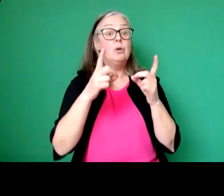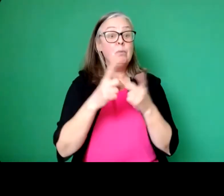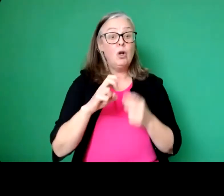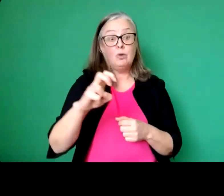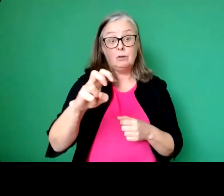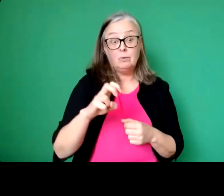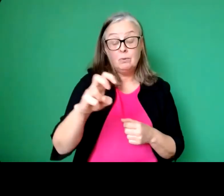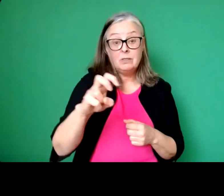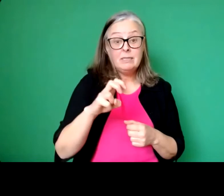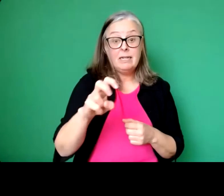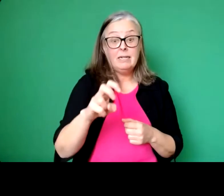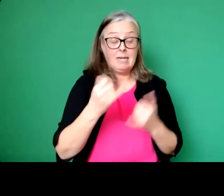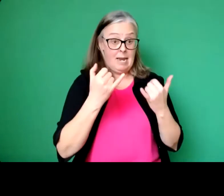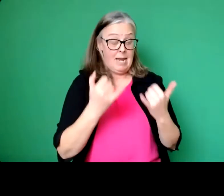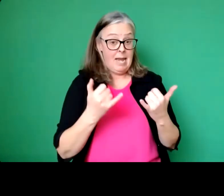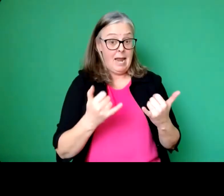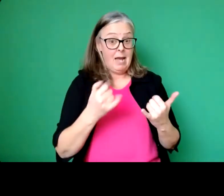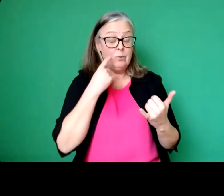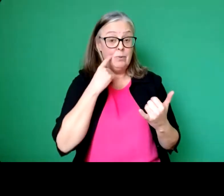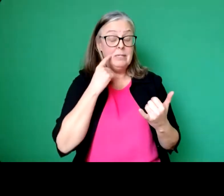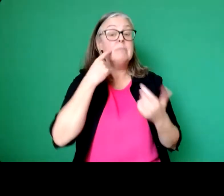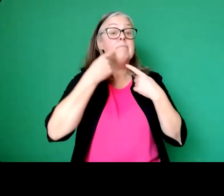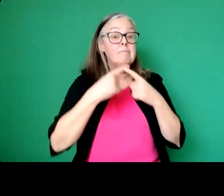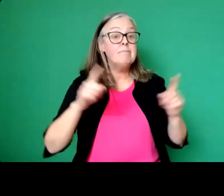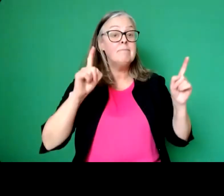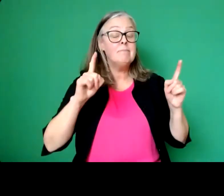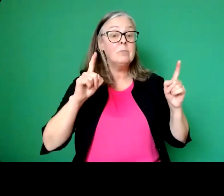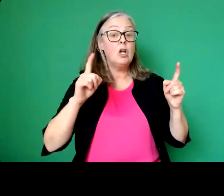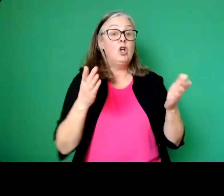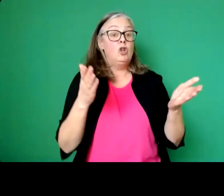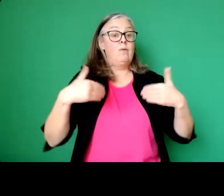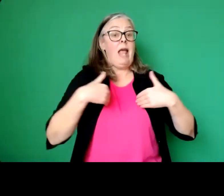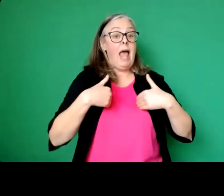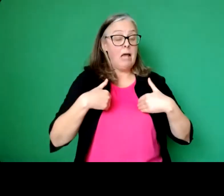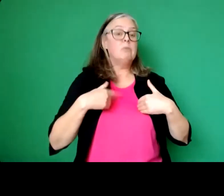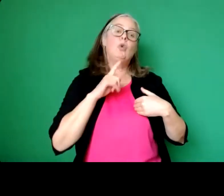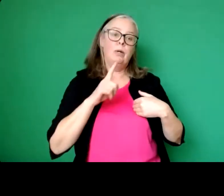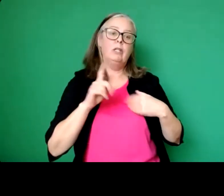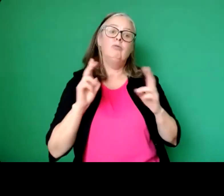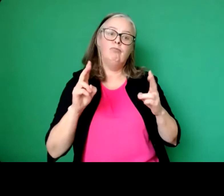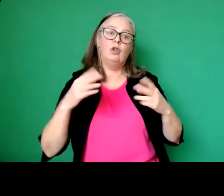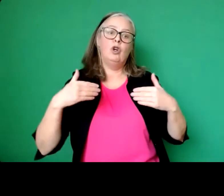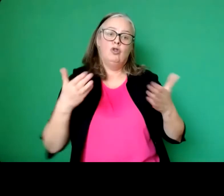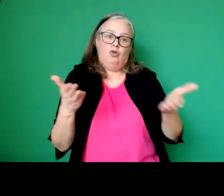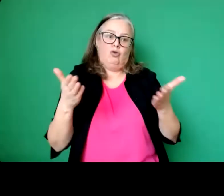um has now just indicated that a service animal is a service dog there was some talk at one point of